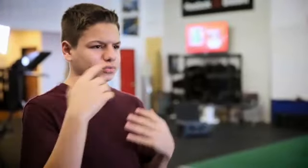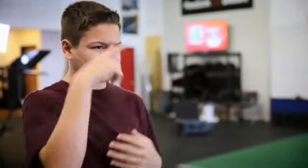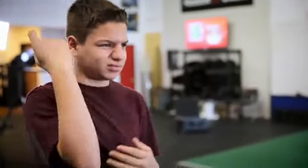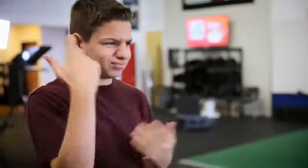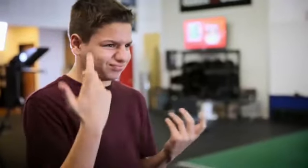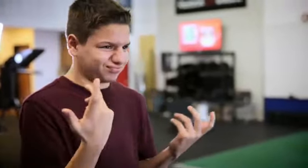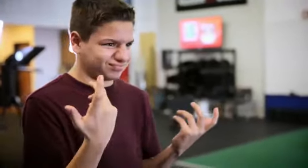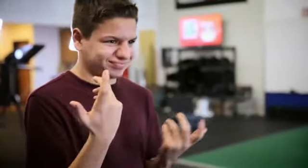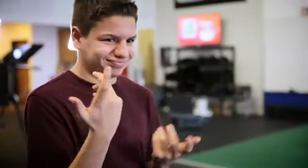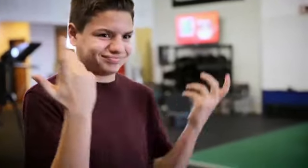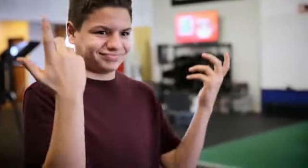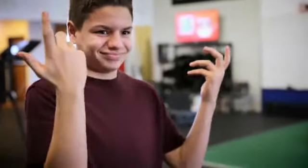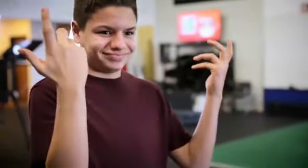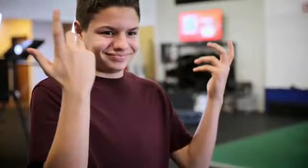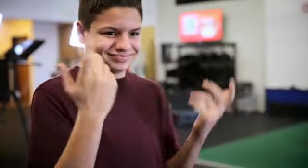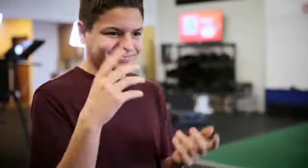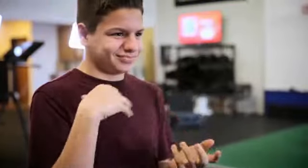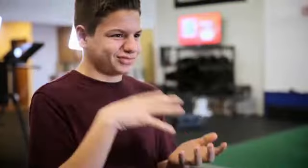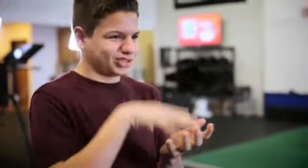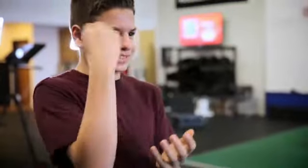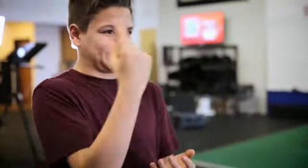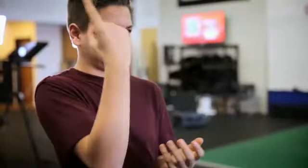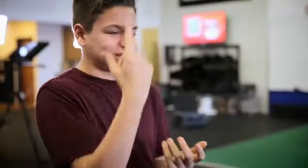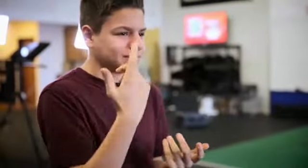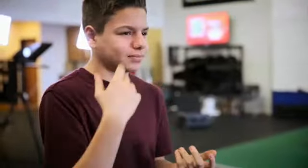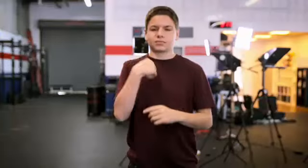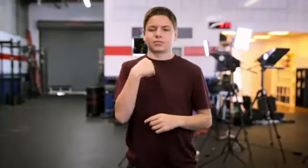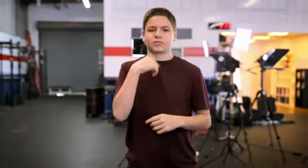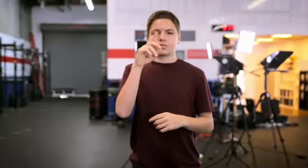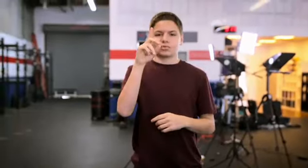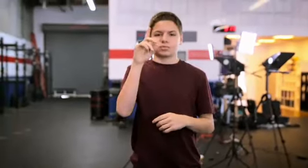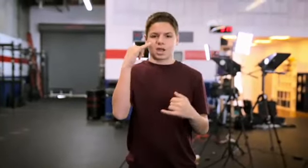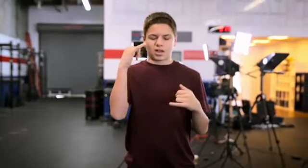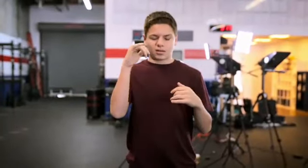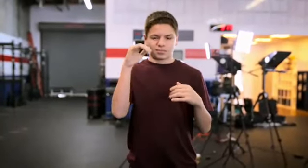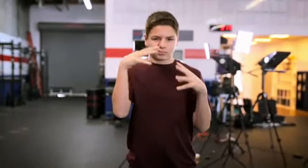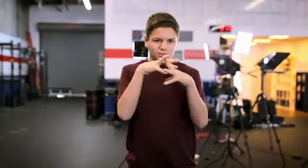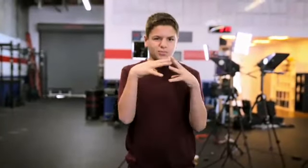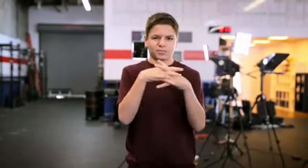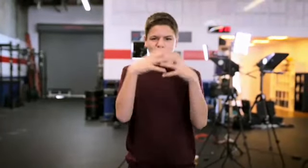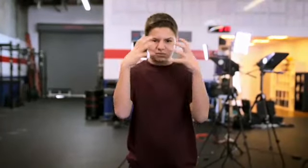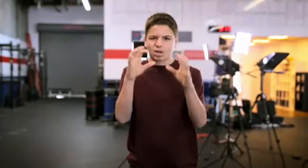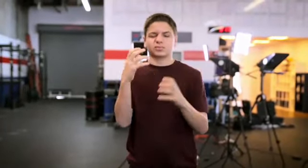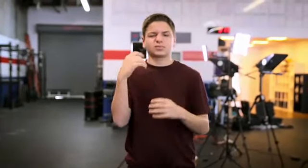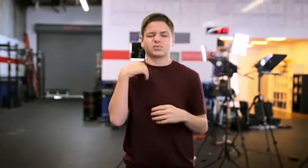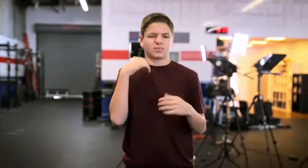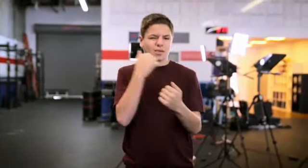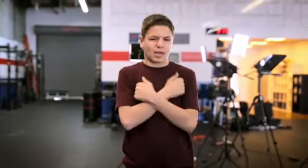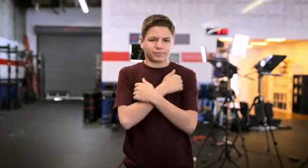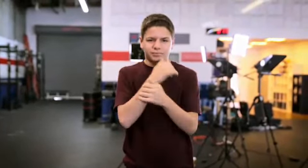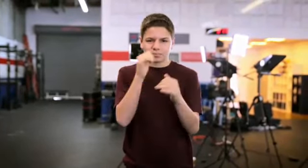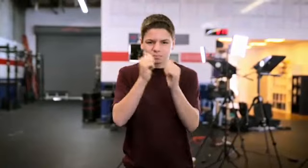I was inspired because I got to learn something. I play football and basketball.